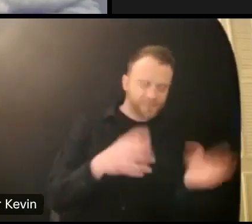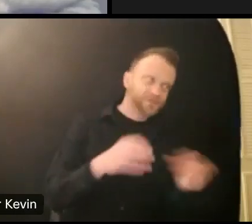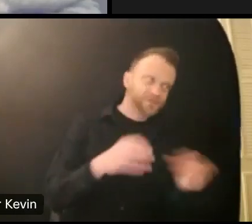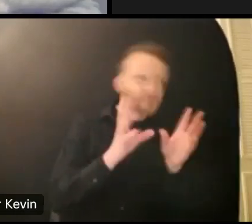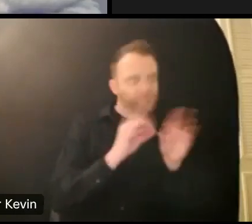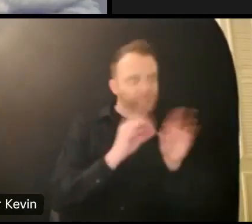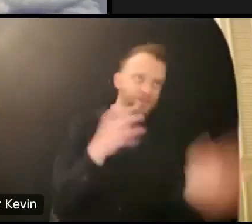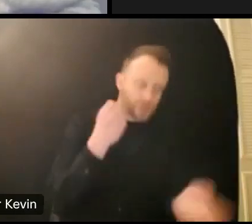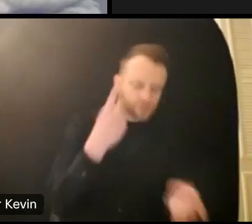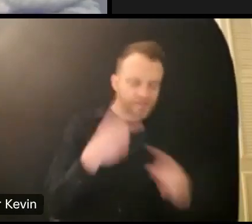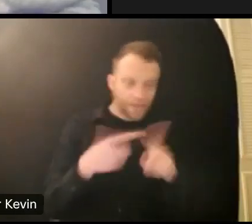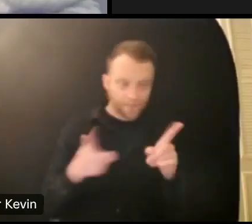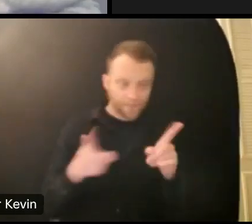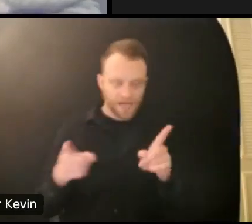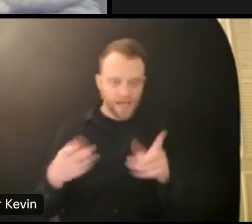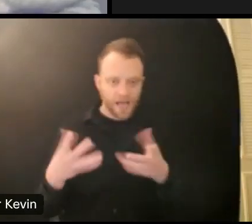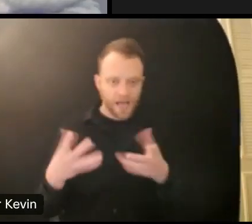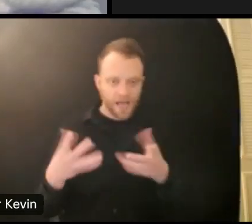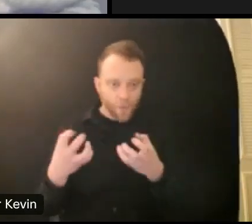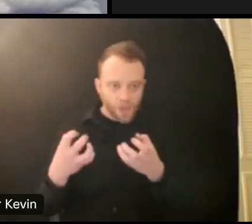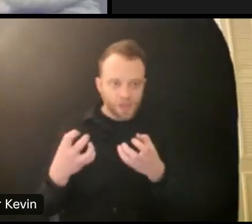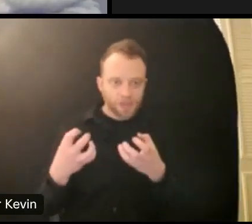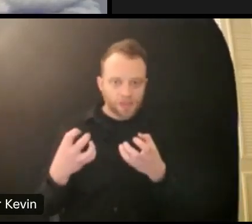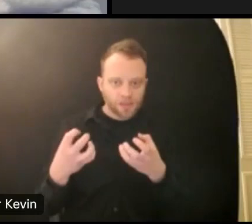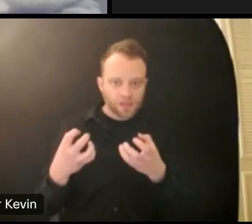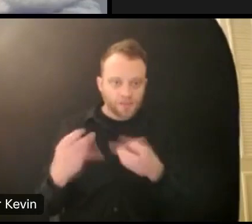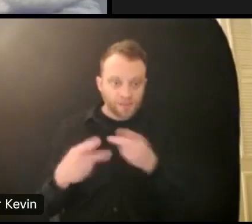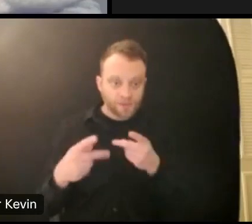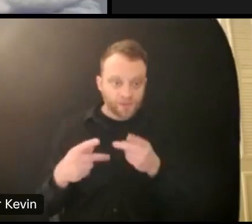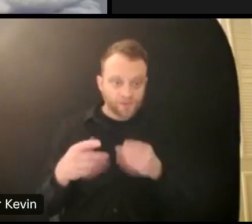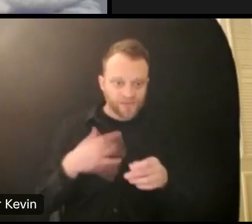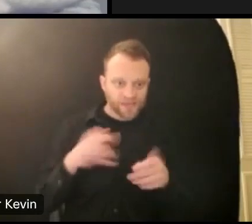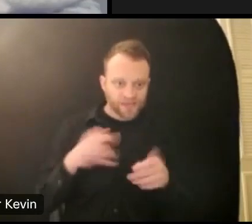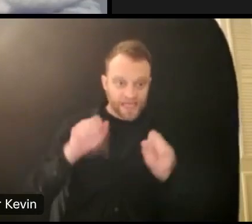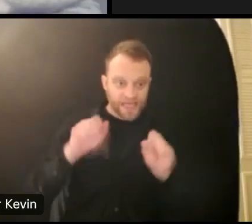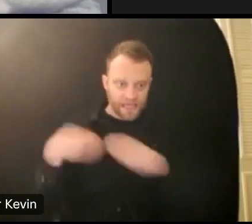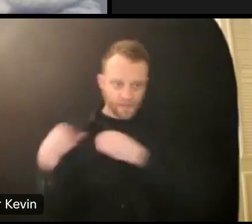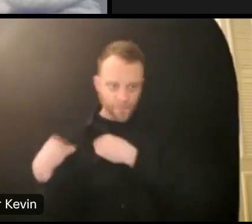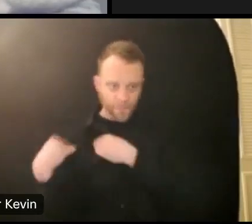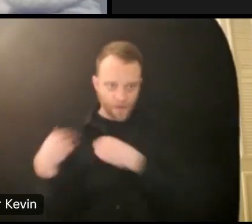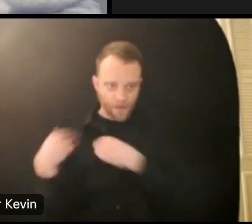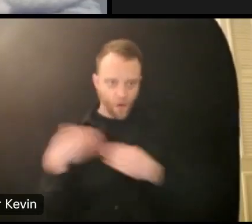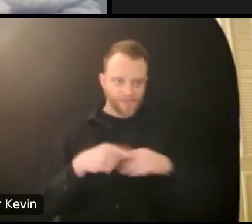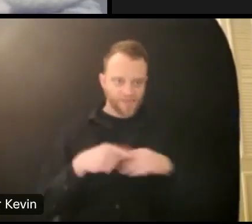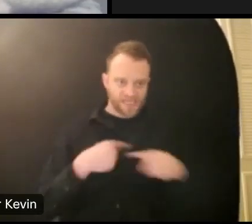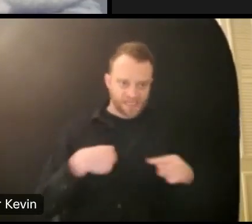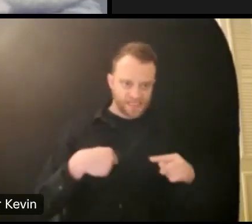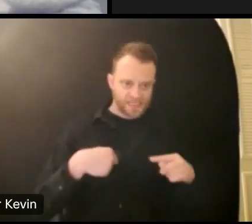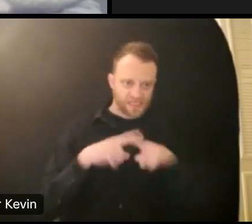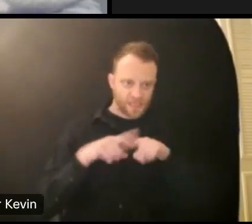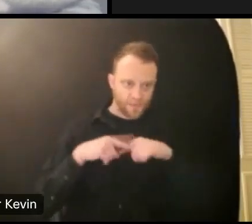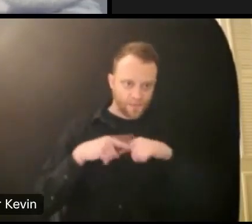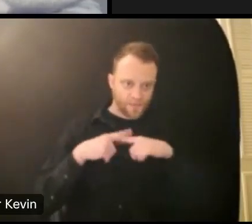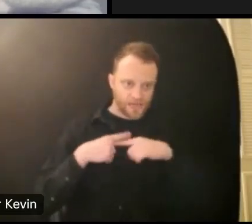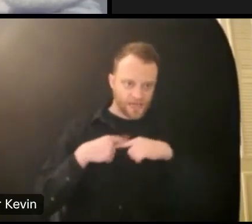residents who ask about them, for example, we used to have regular administrative sessions in ANC4C,